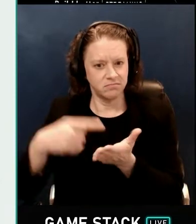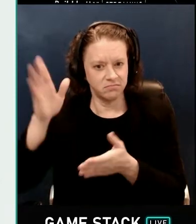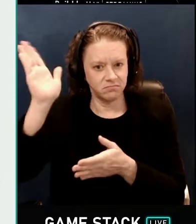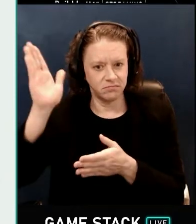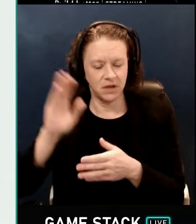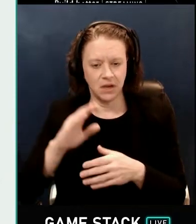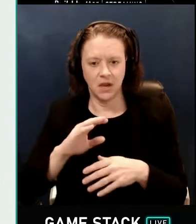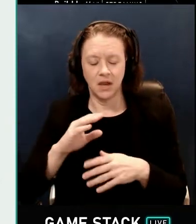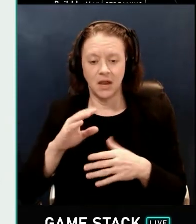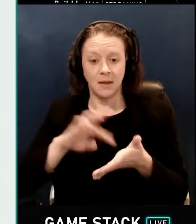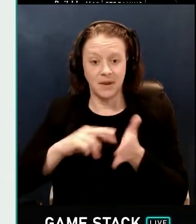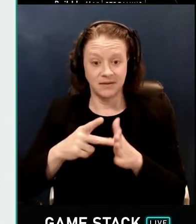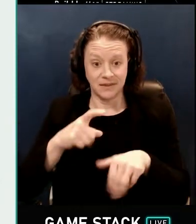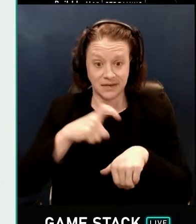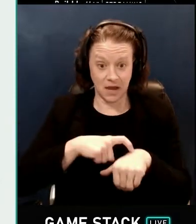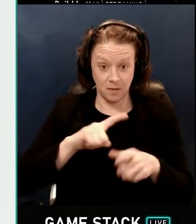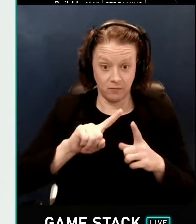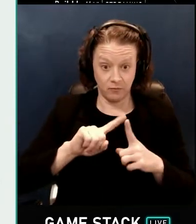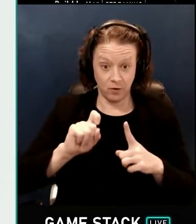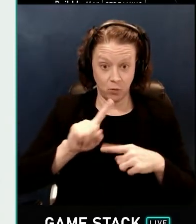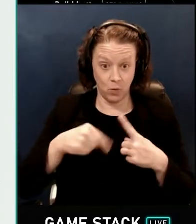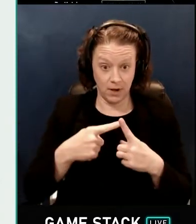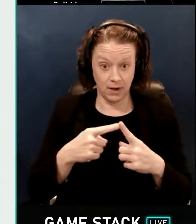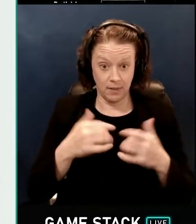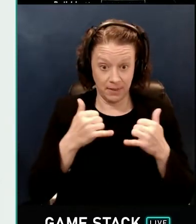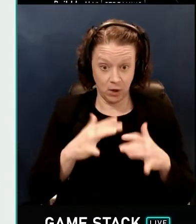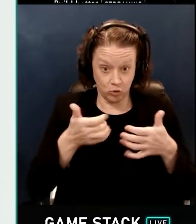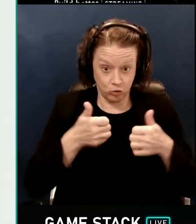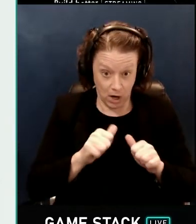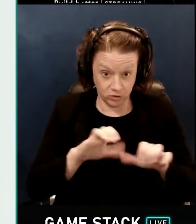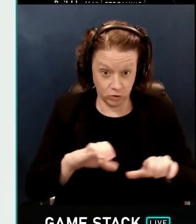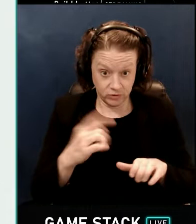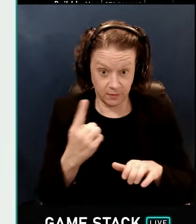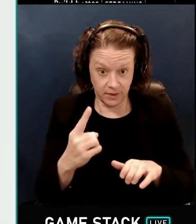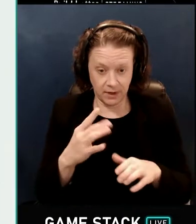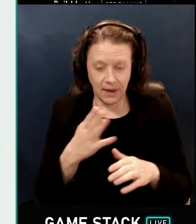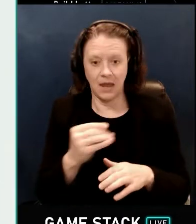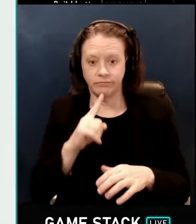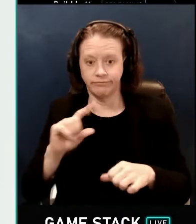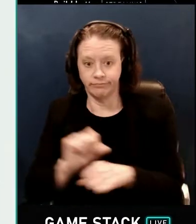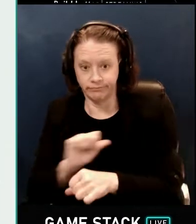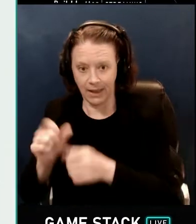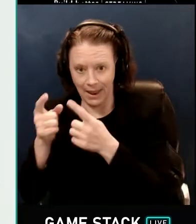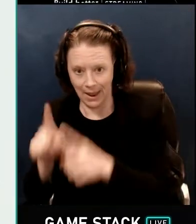to do something until that thing actually happens for them. So, for example, let's say press a button at T = 10 milliseconds